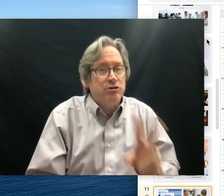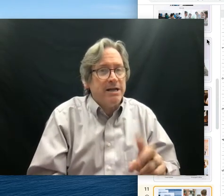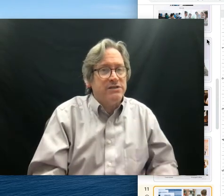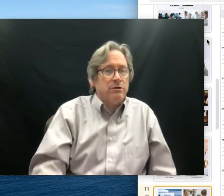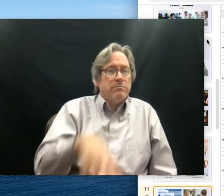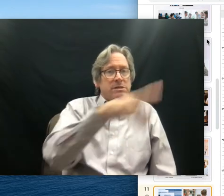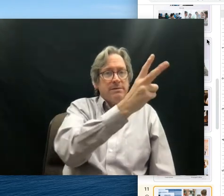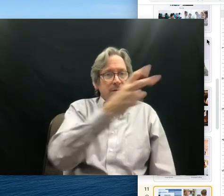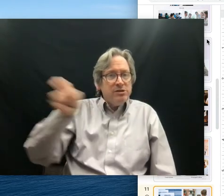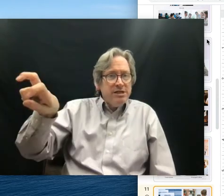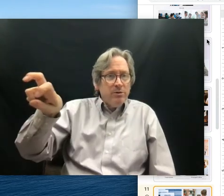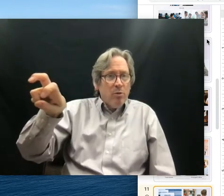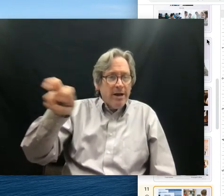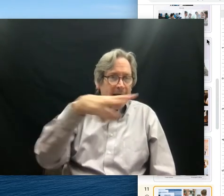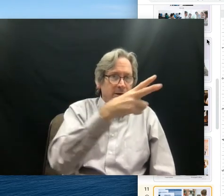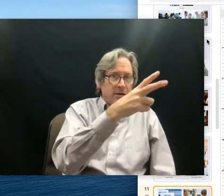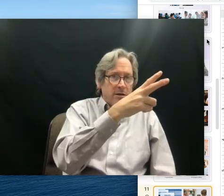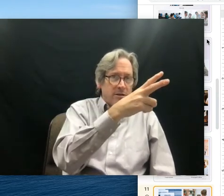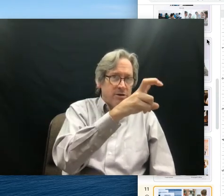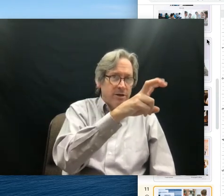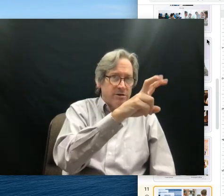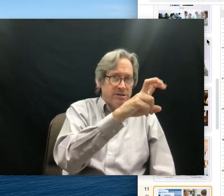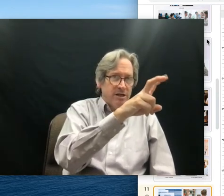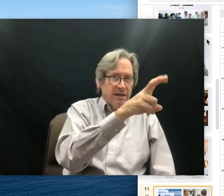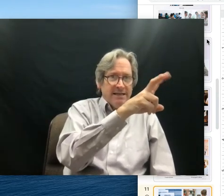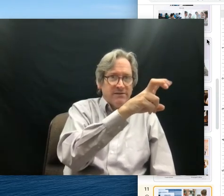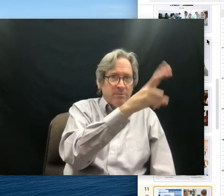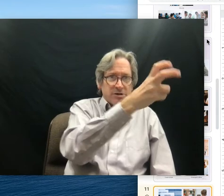transfer sometimes you'll see it with one hand so here's the legs of a person